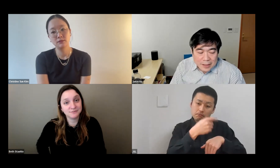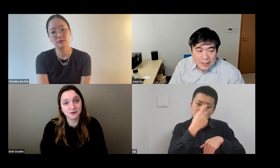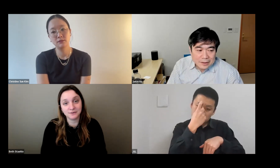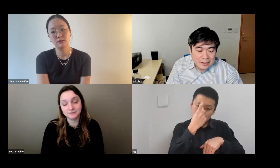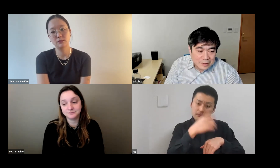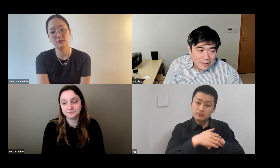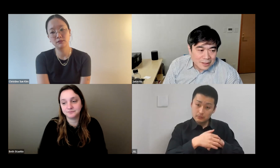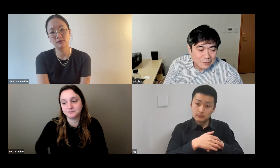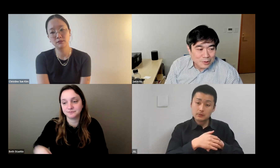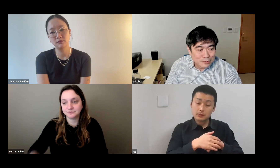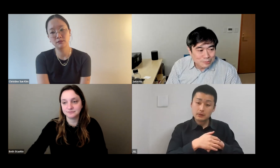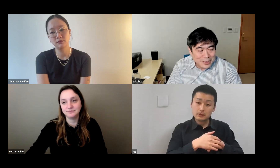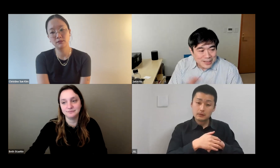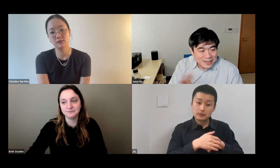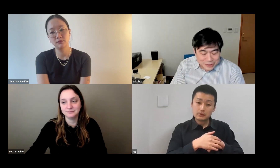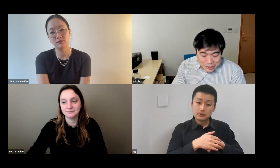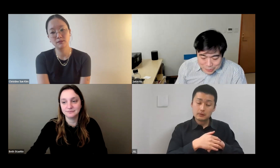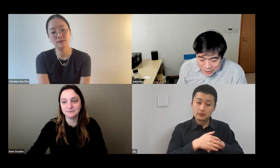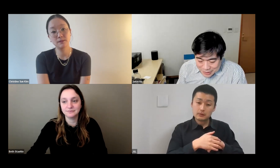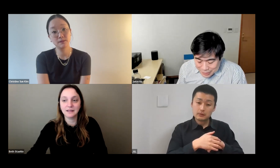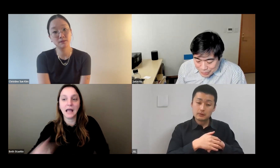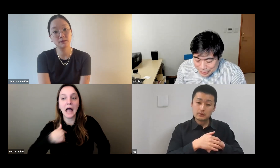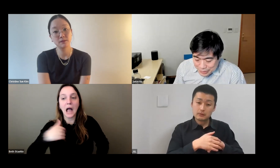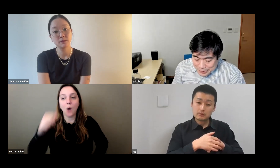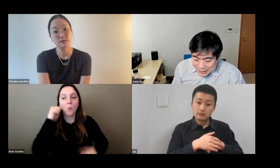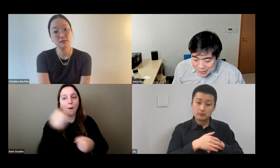I, I won't make any judgment on cochlear implants,